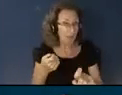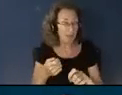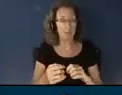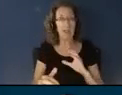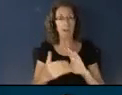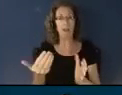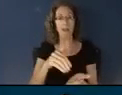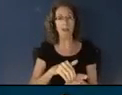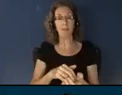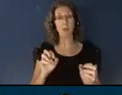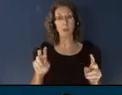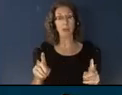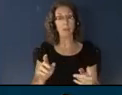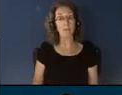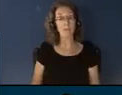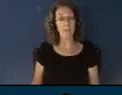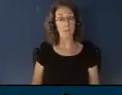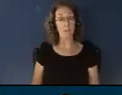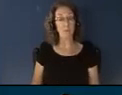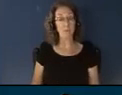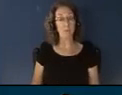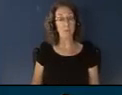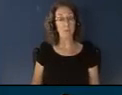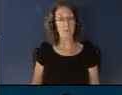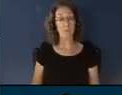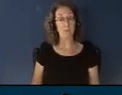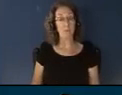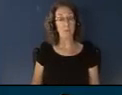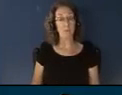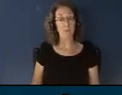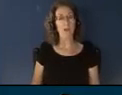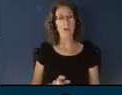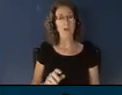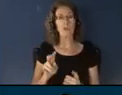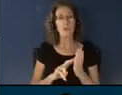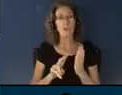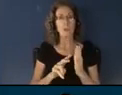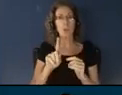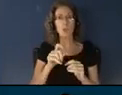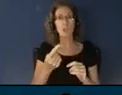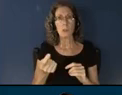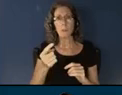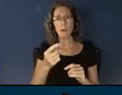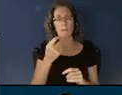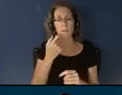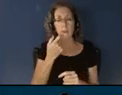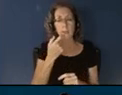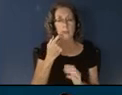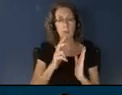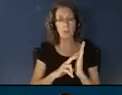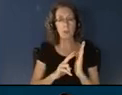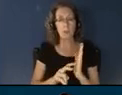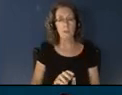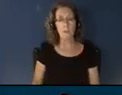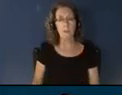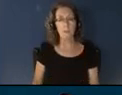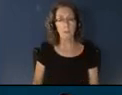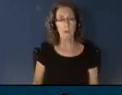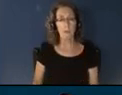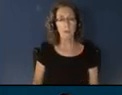Okay let's see you do see my questions above in order okay. We'll be sent our recorded sessions